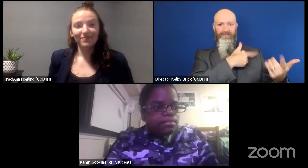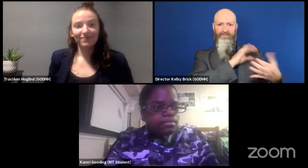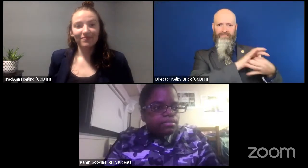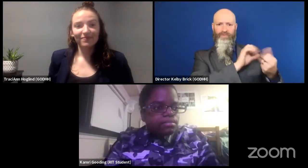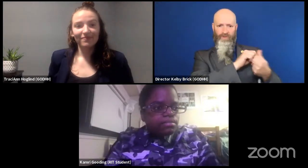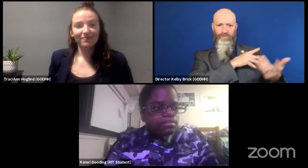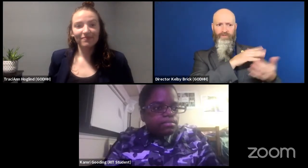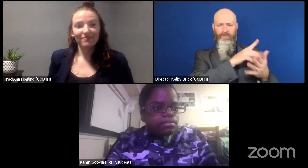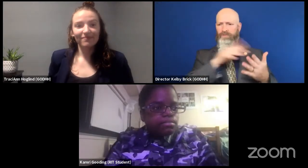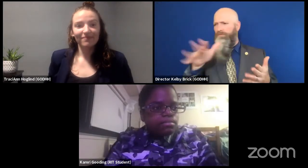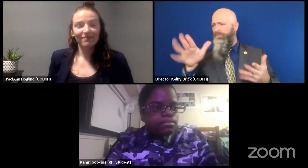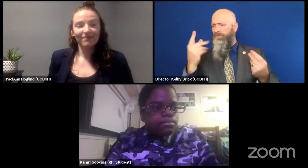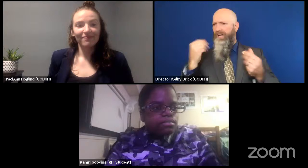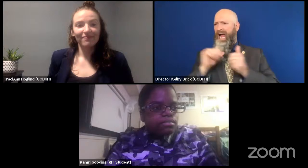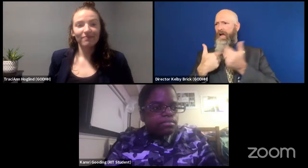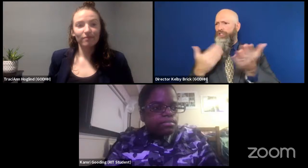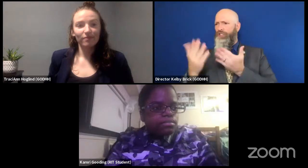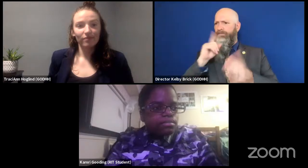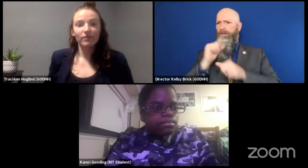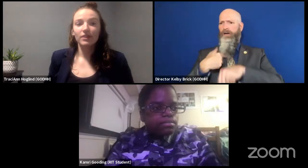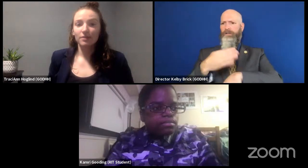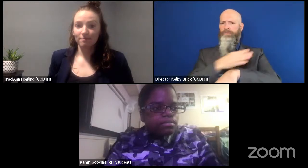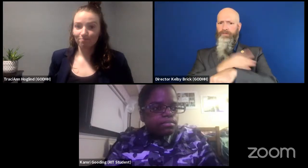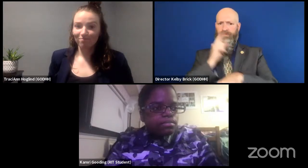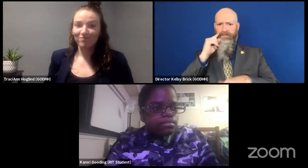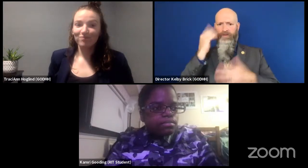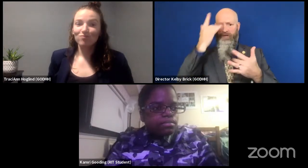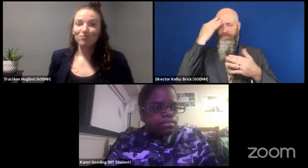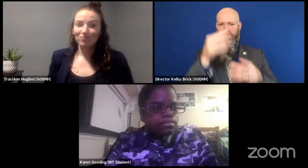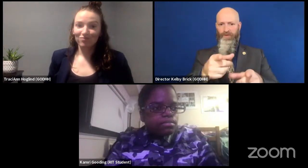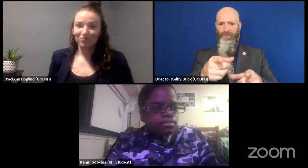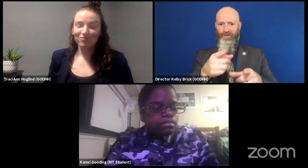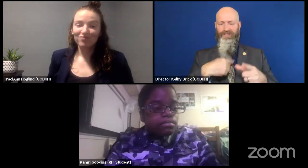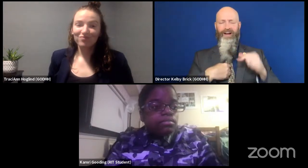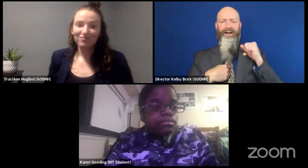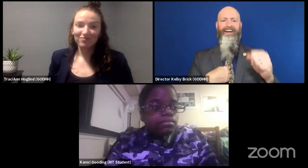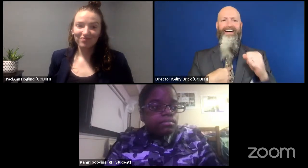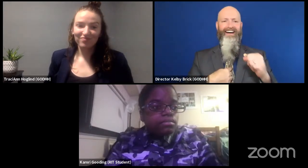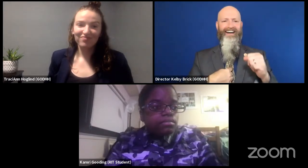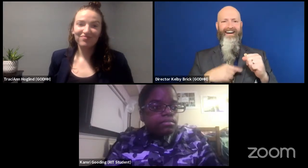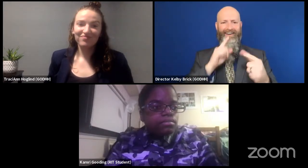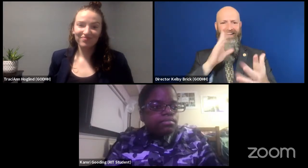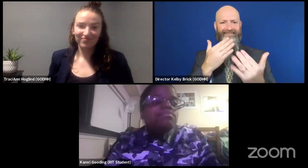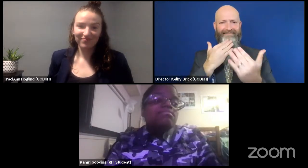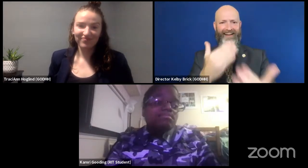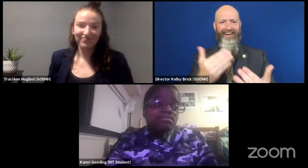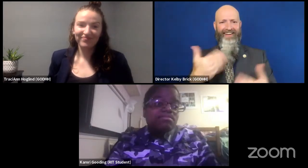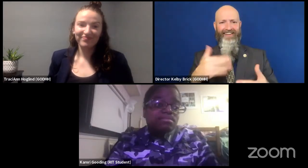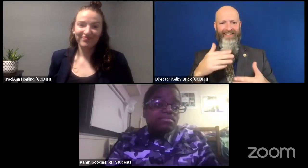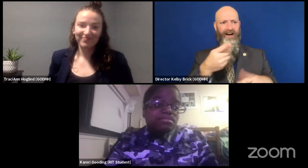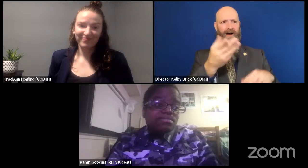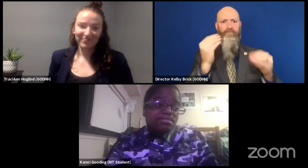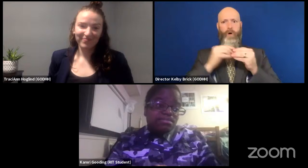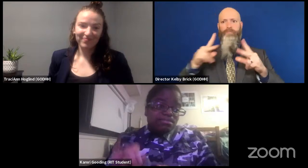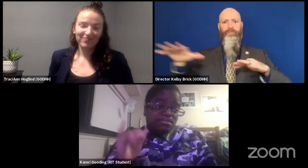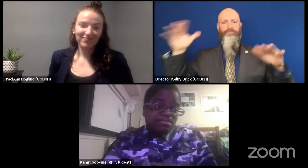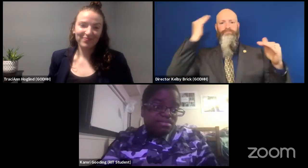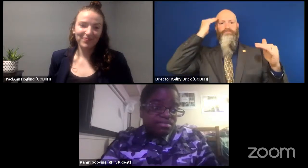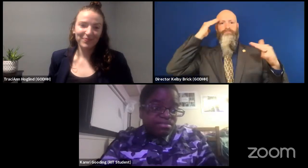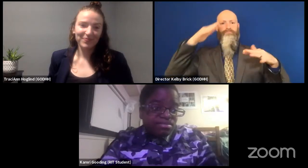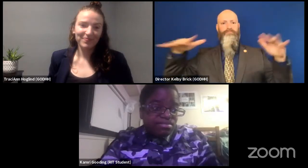state. I work closely with that office, with the GOCCP, so they are constantly in touch